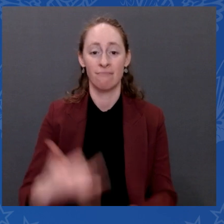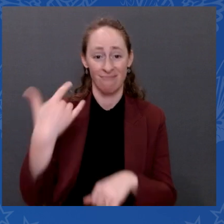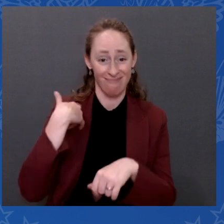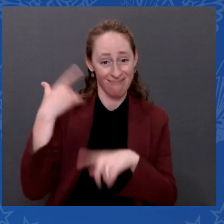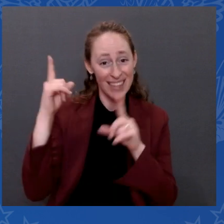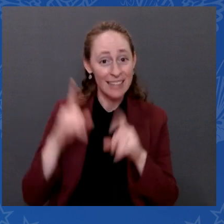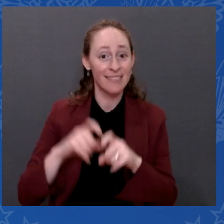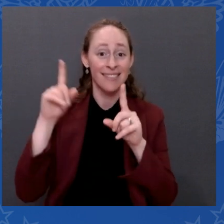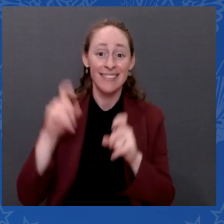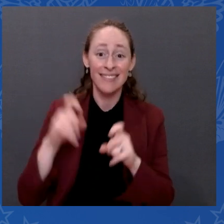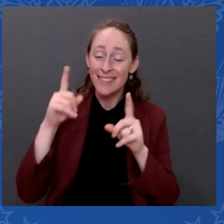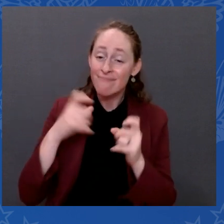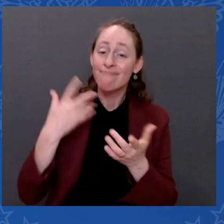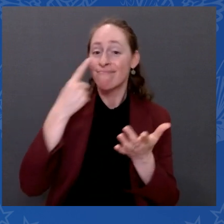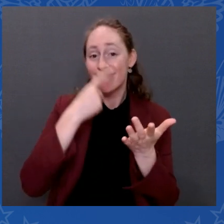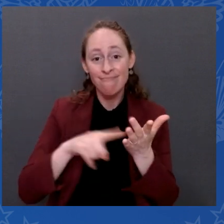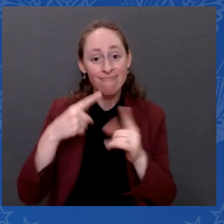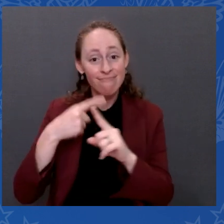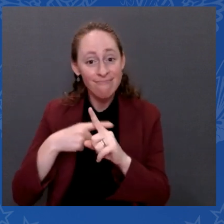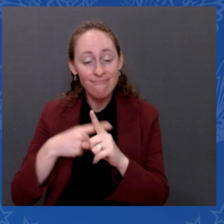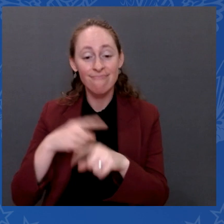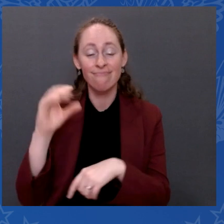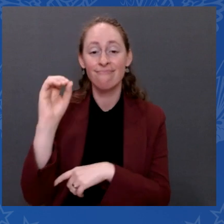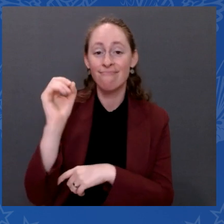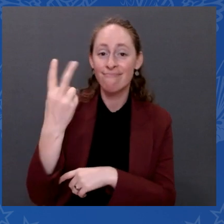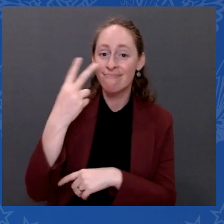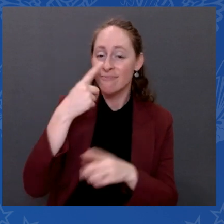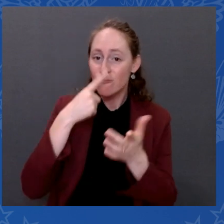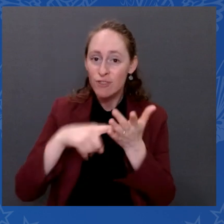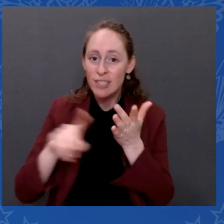the oxygen in my -- in my blood, to my pulse, to --